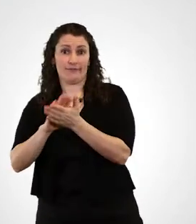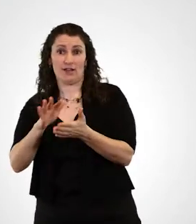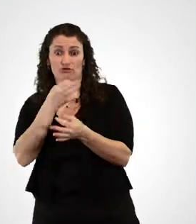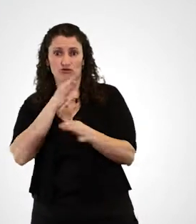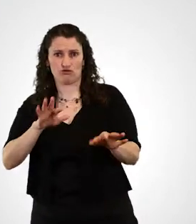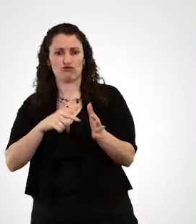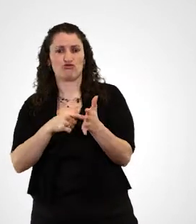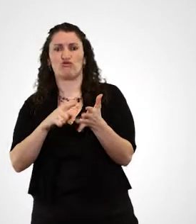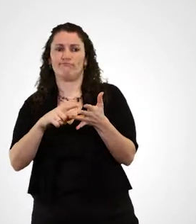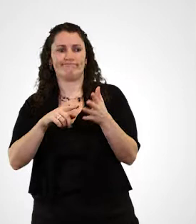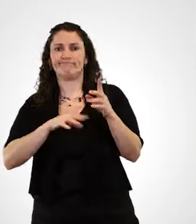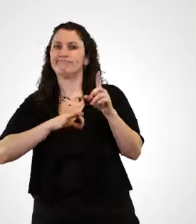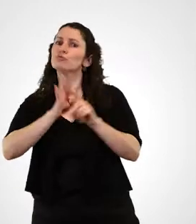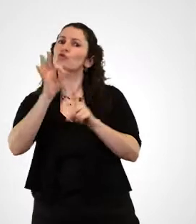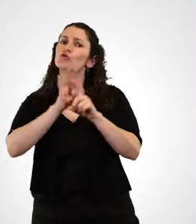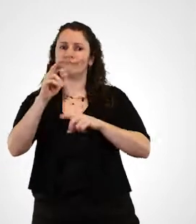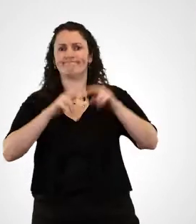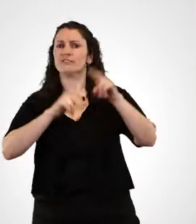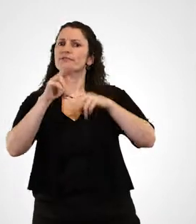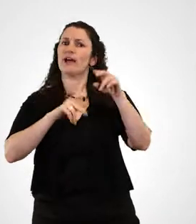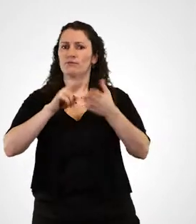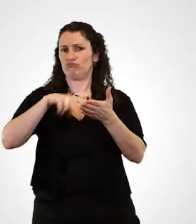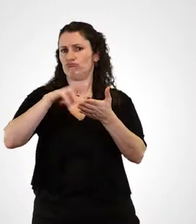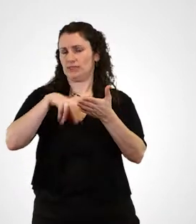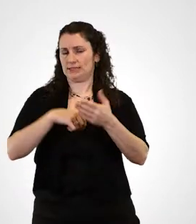You must include the four instructional principles in your teaching -